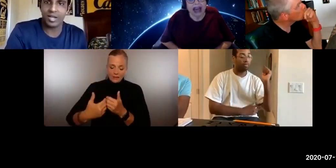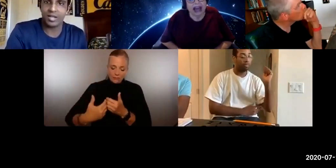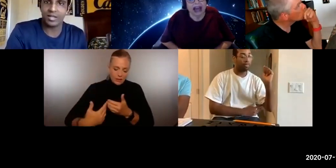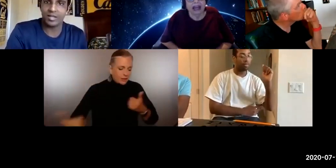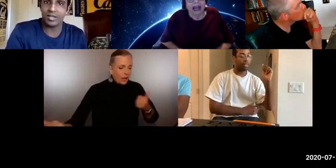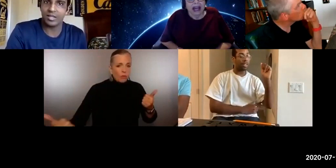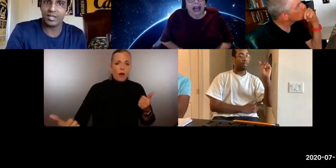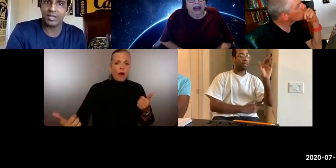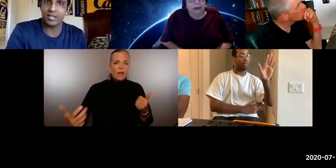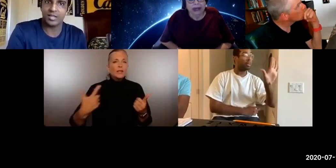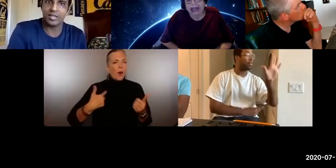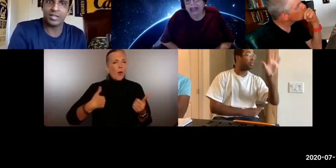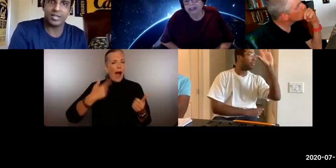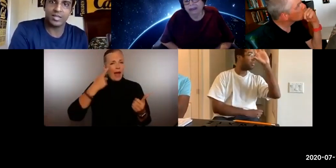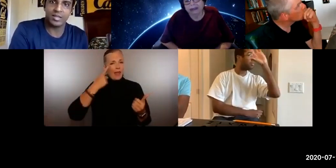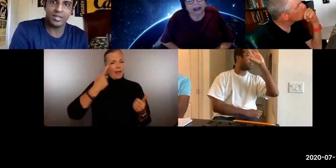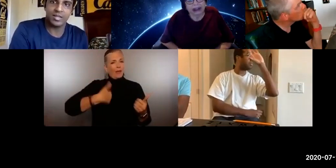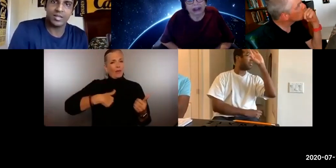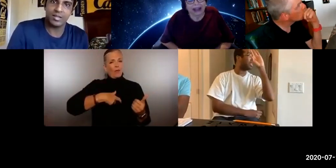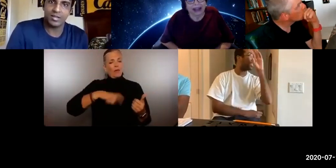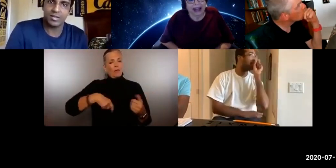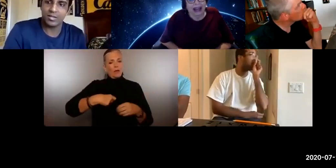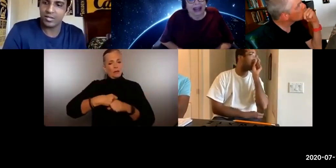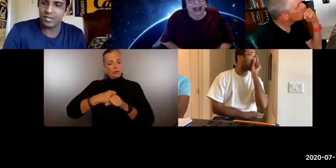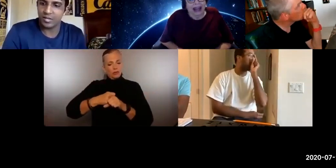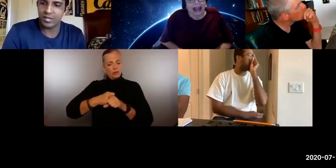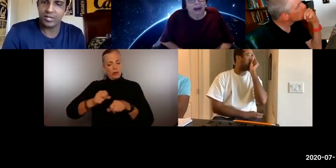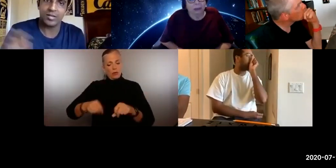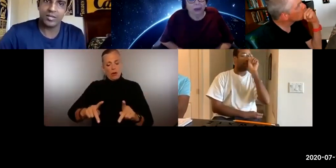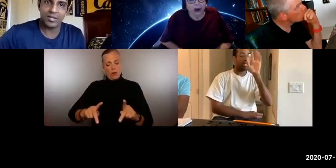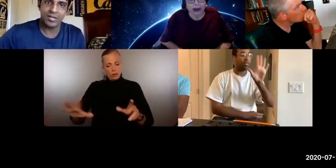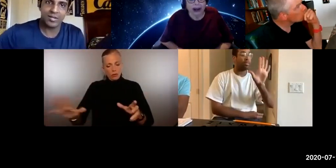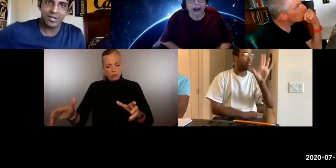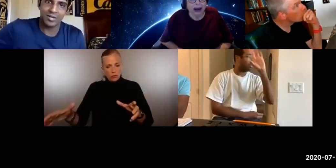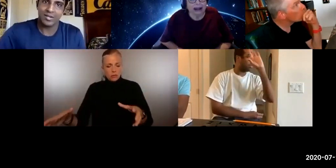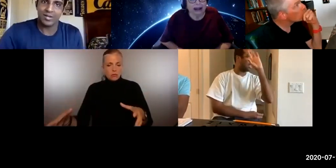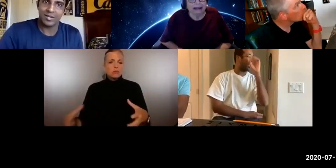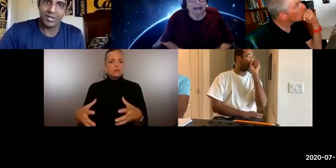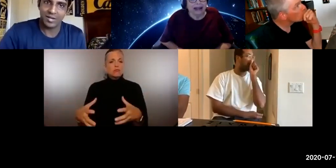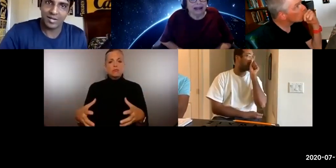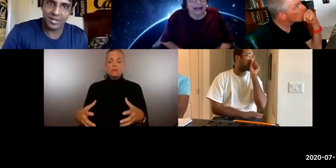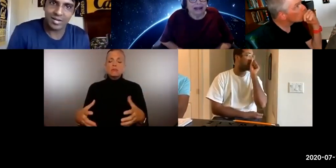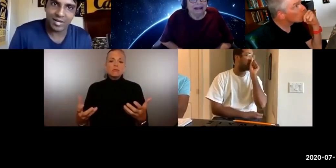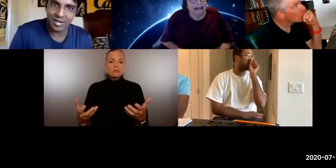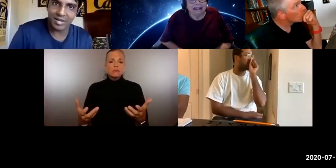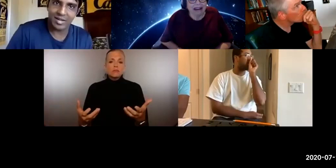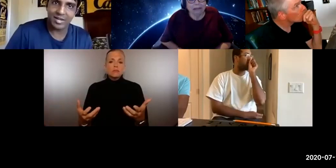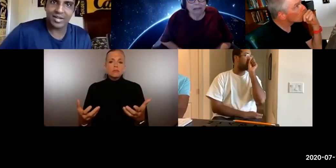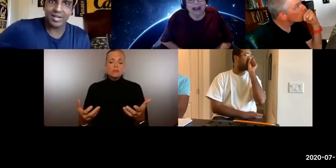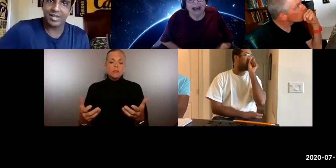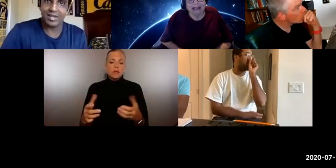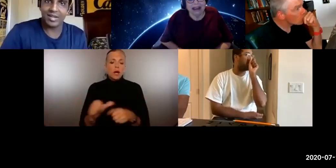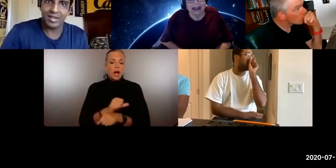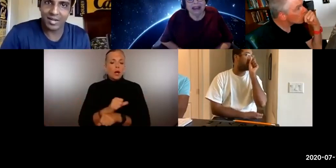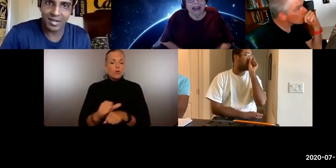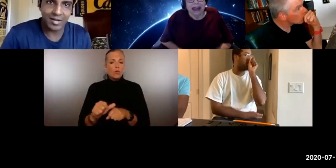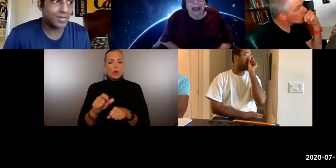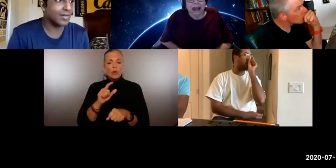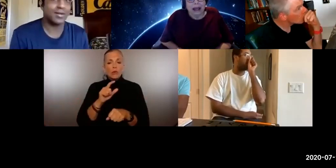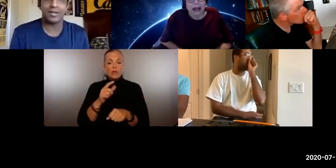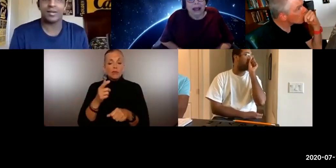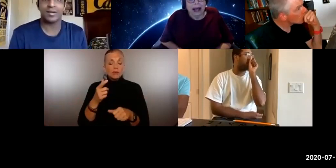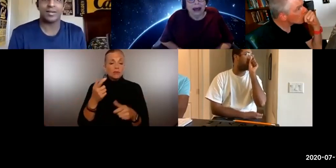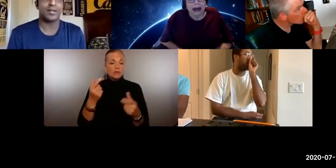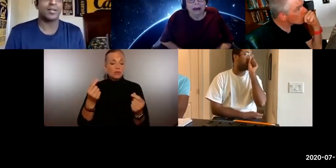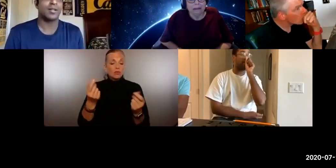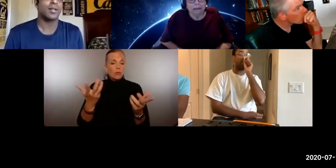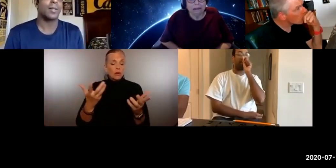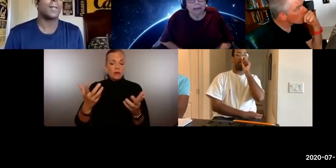And we need to really work on destigmatizing people